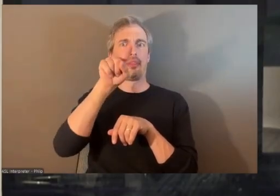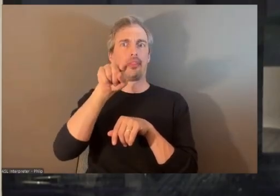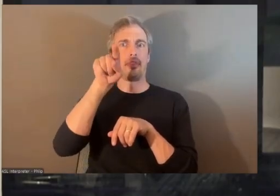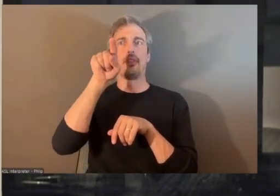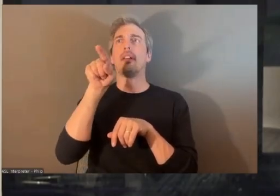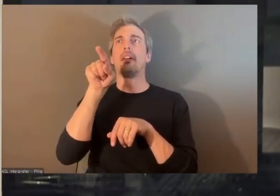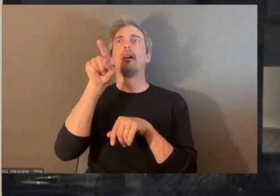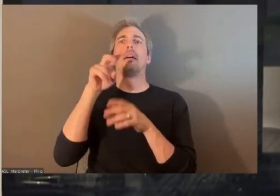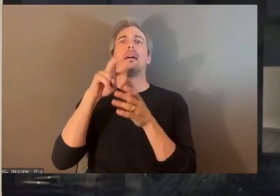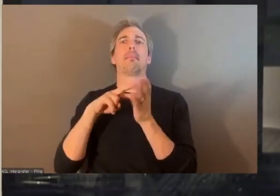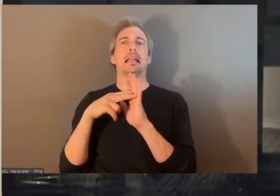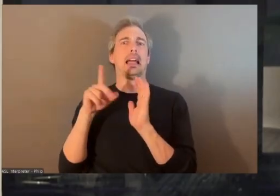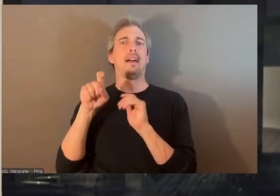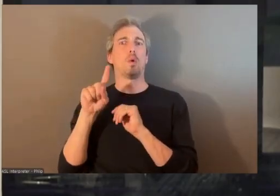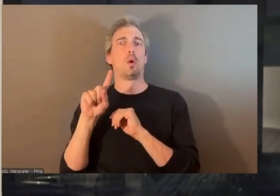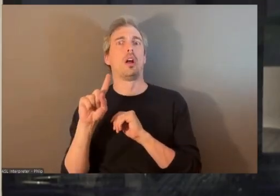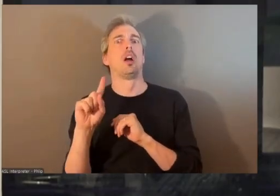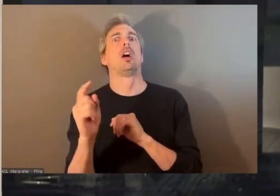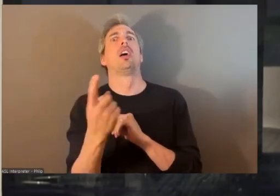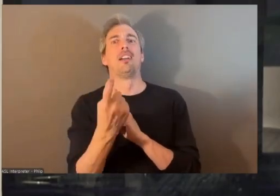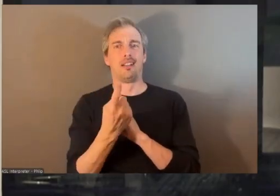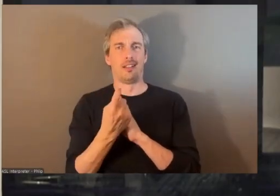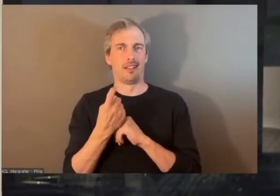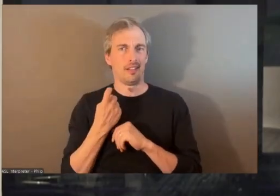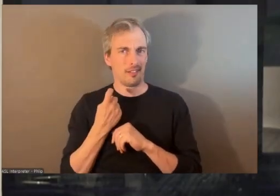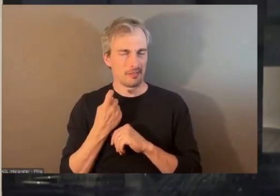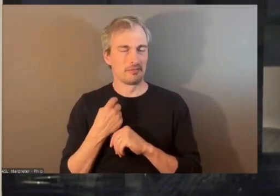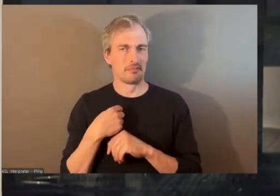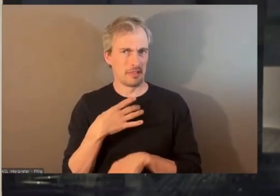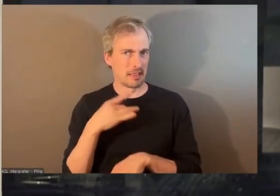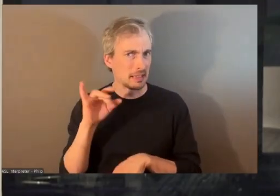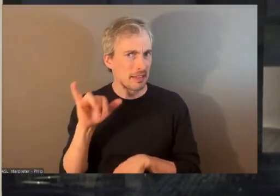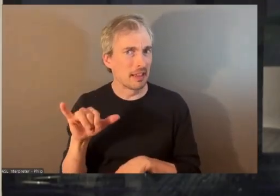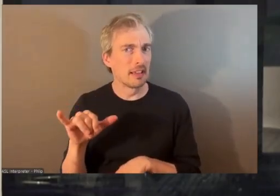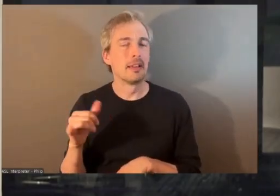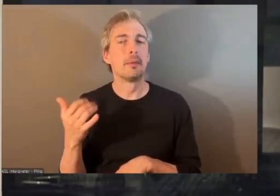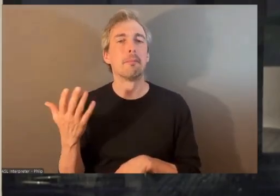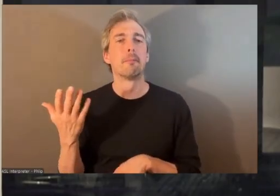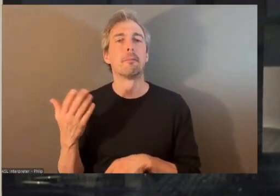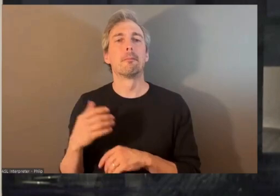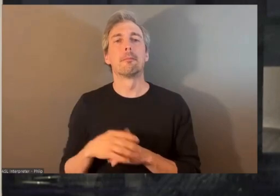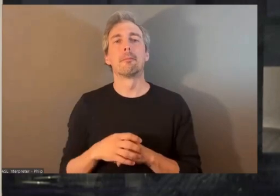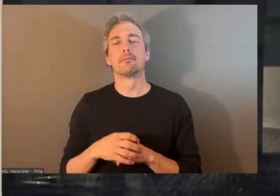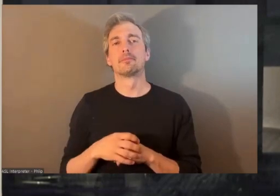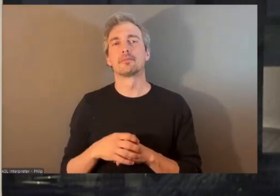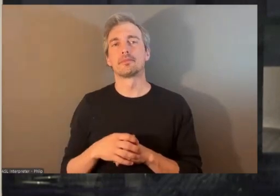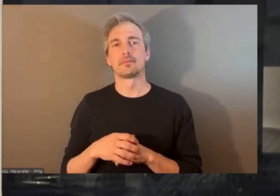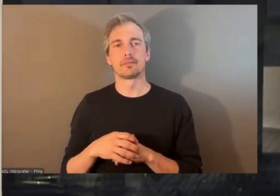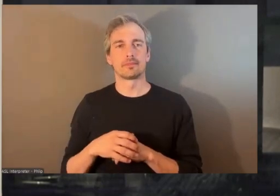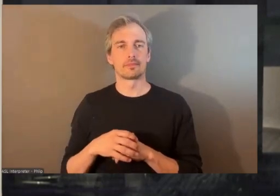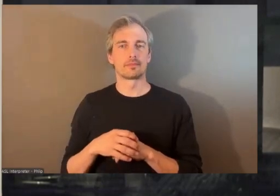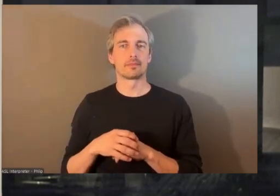Right? I feel like... When you see an icon that is understandable, you know that this is an understandable icon.